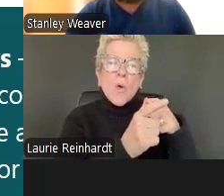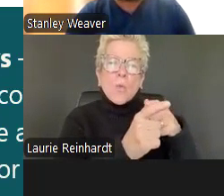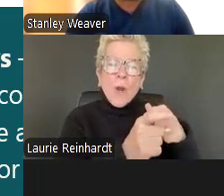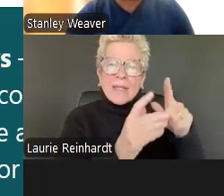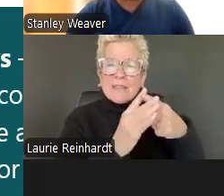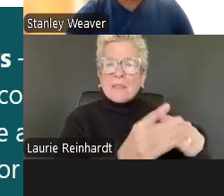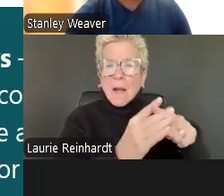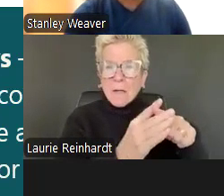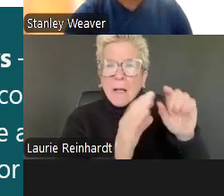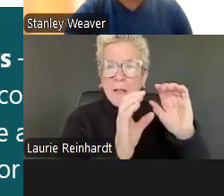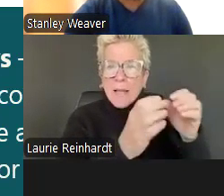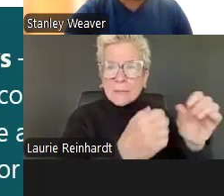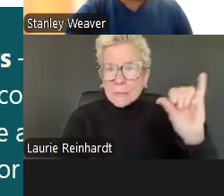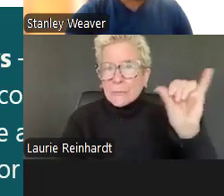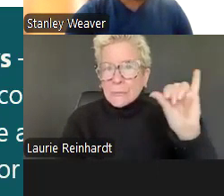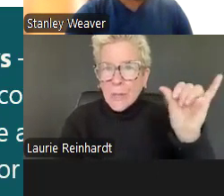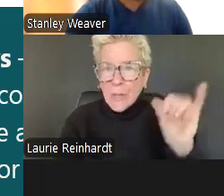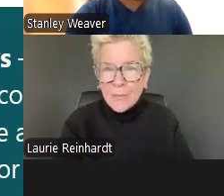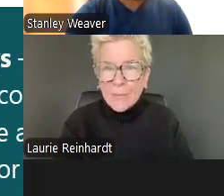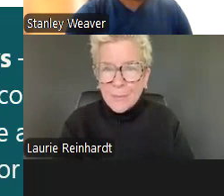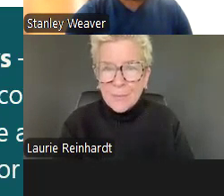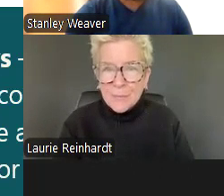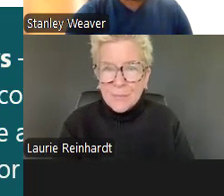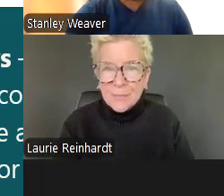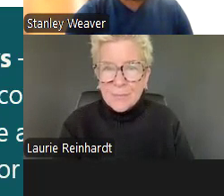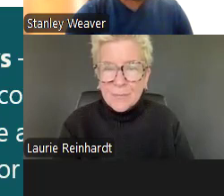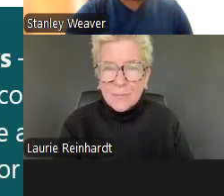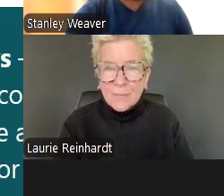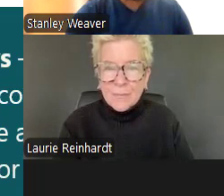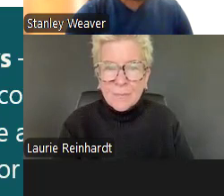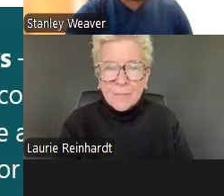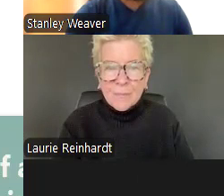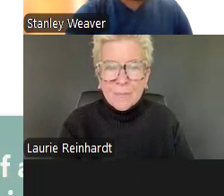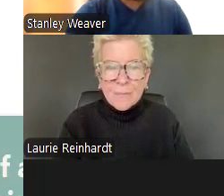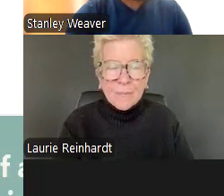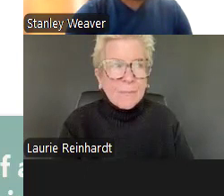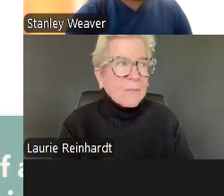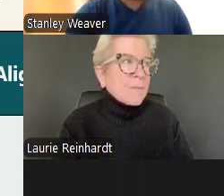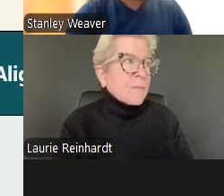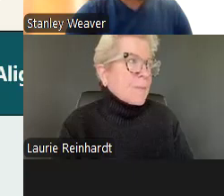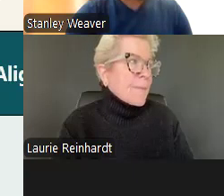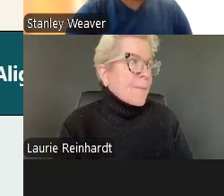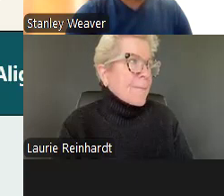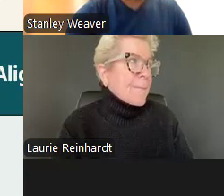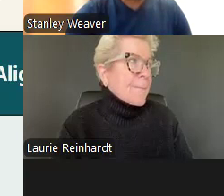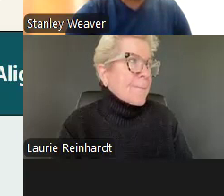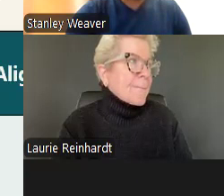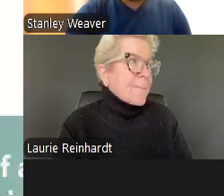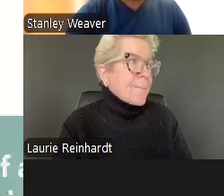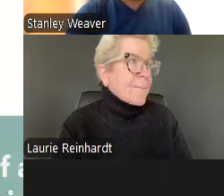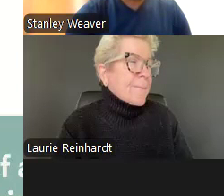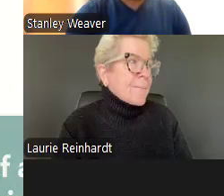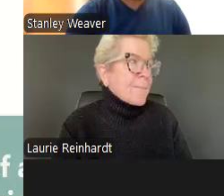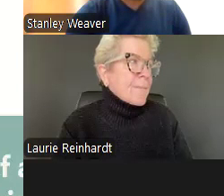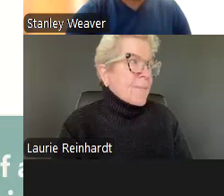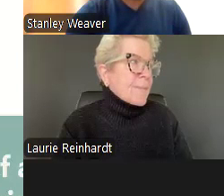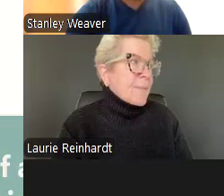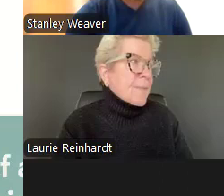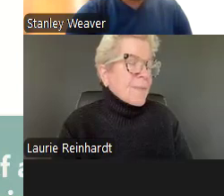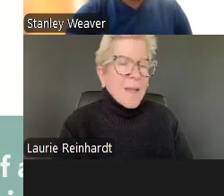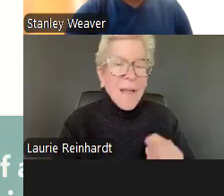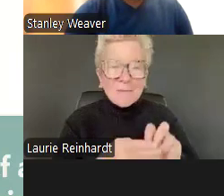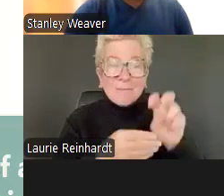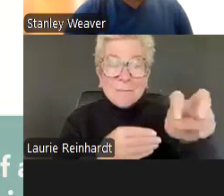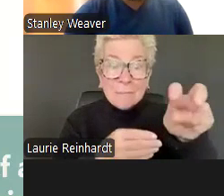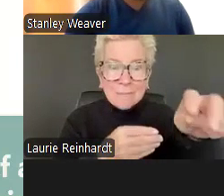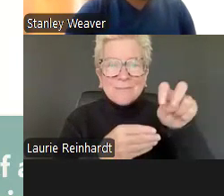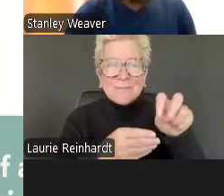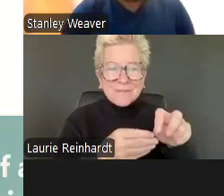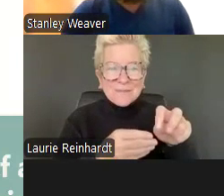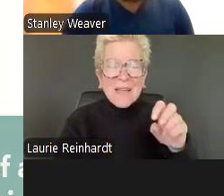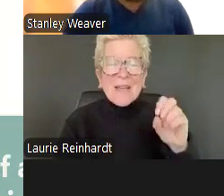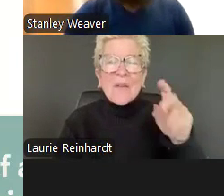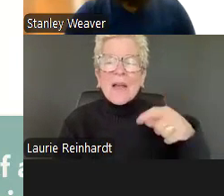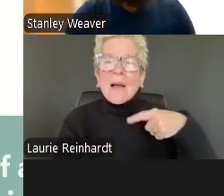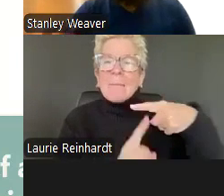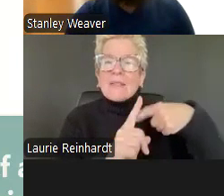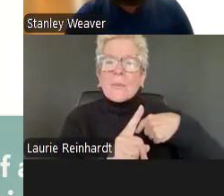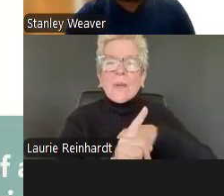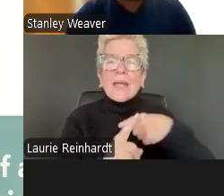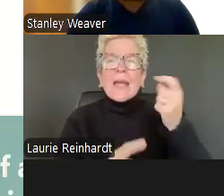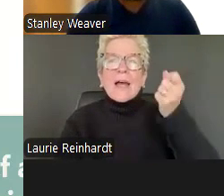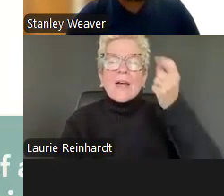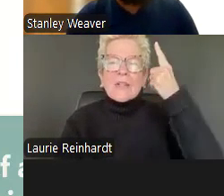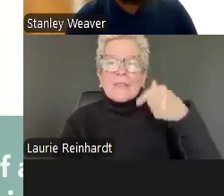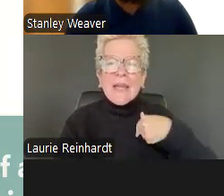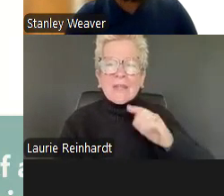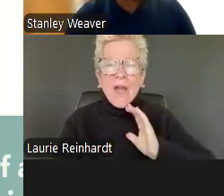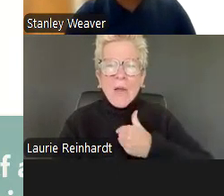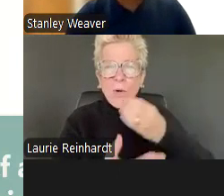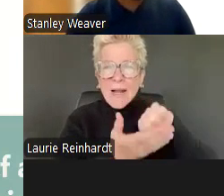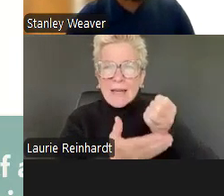well one too far now we also understand that as our economy is changing the industry is